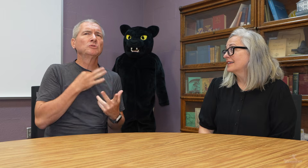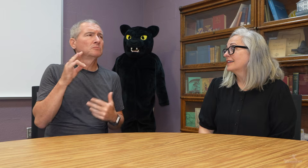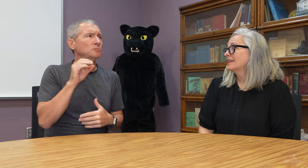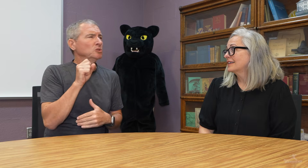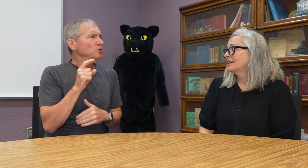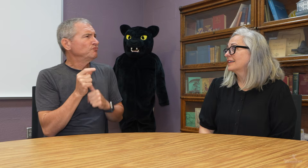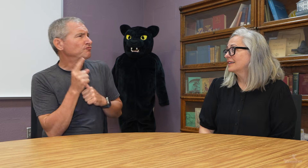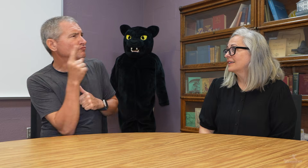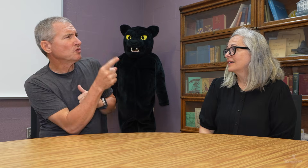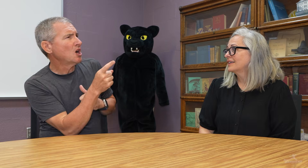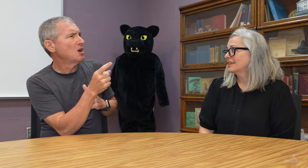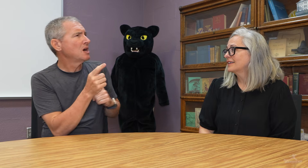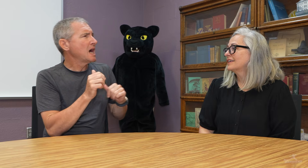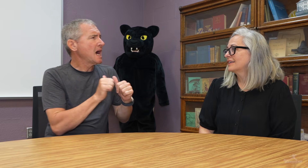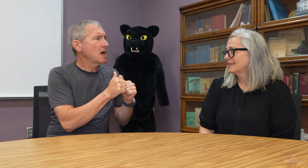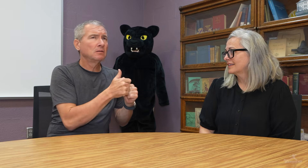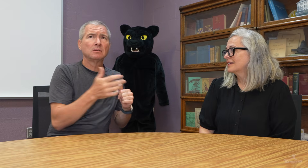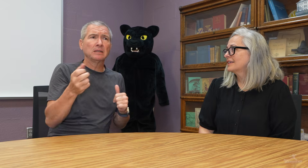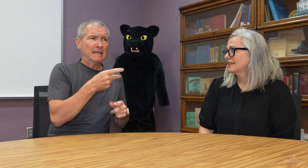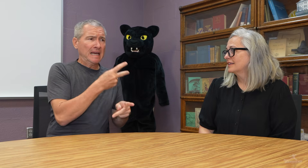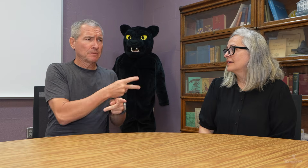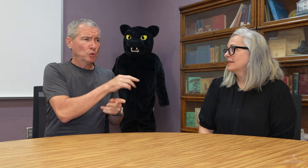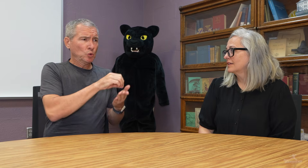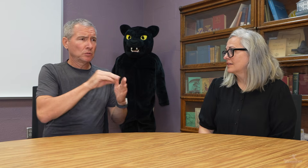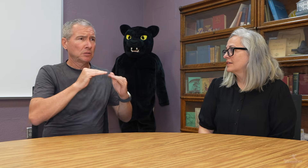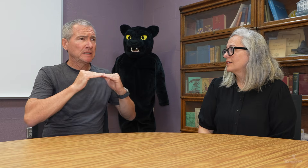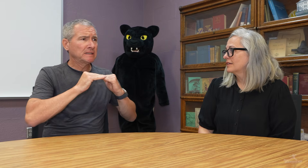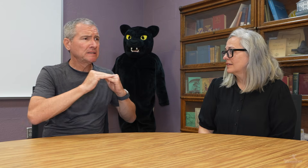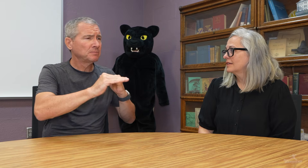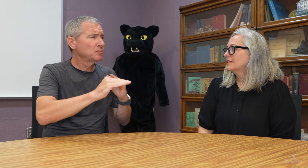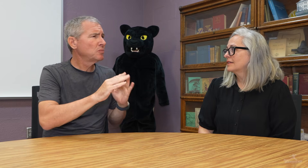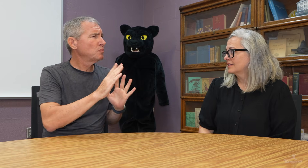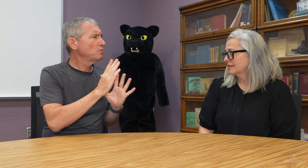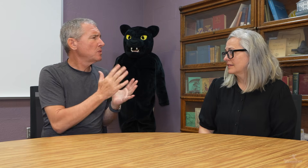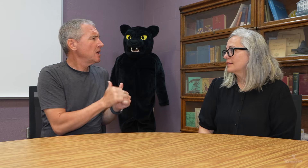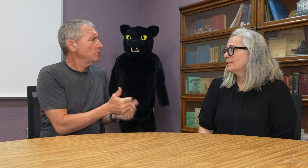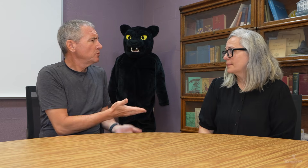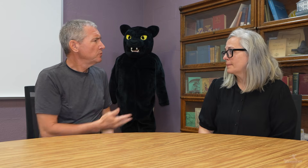How do you bring the kids from the east here and keep them stable?